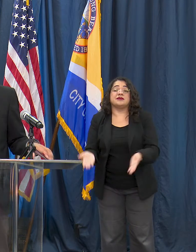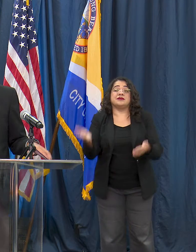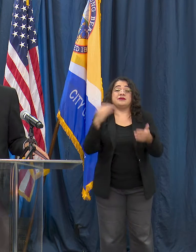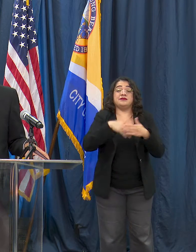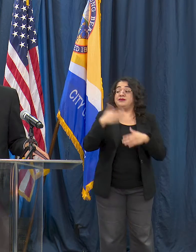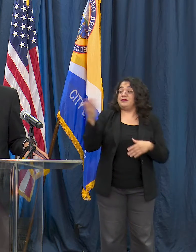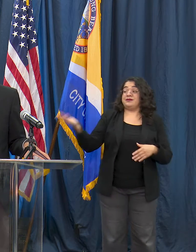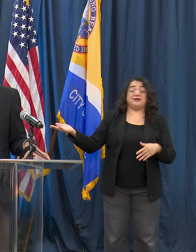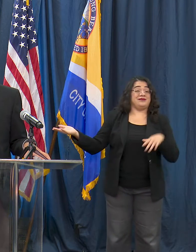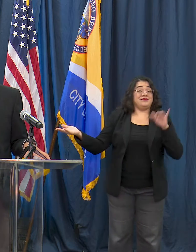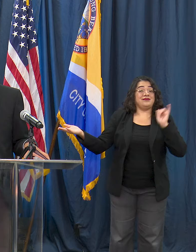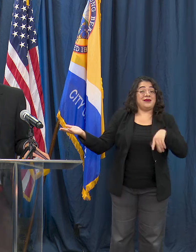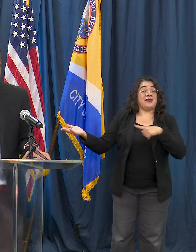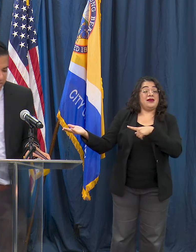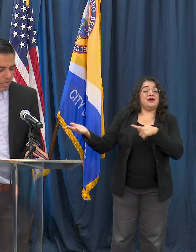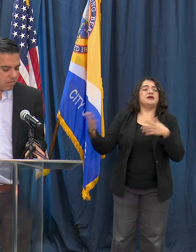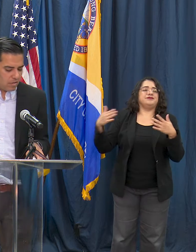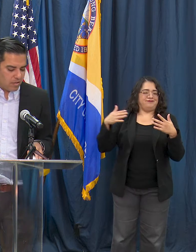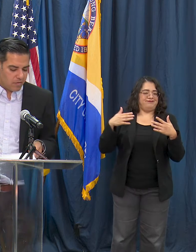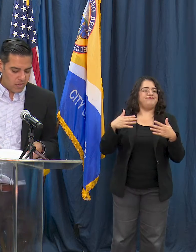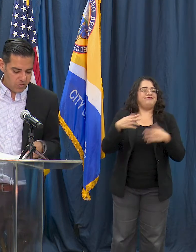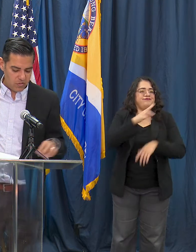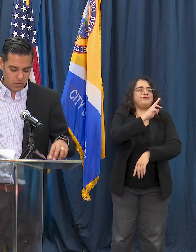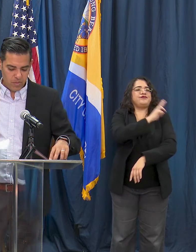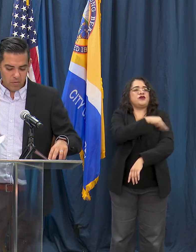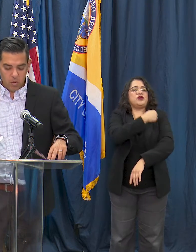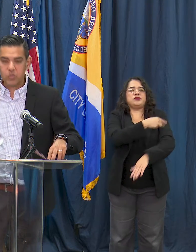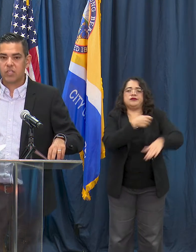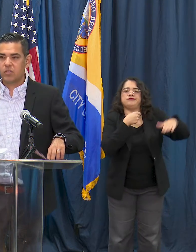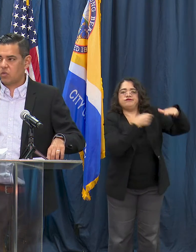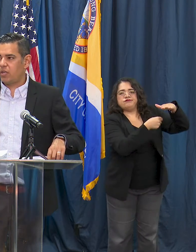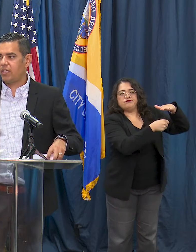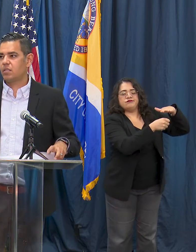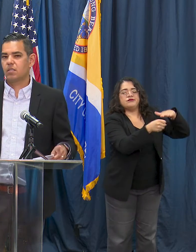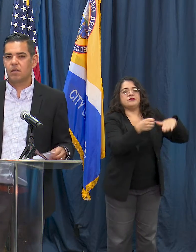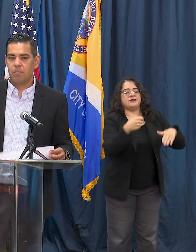hospitalizations over time. I would say that this should be our most concerning